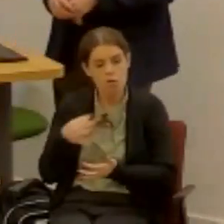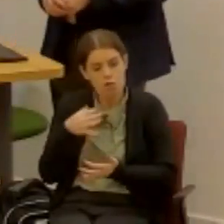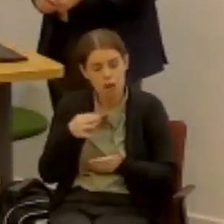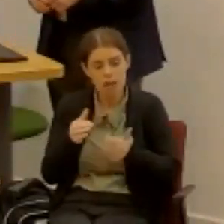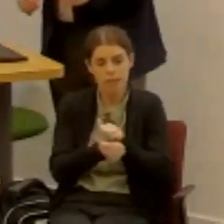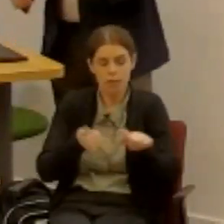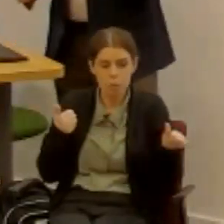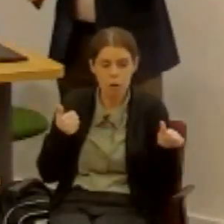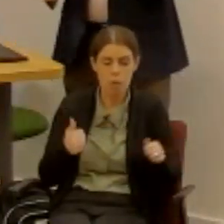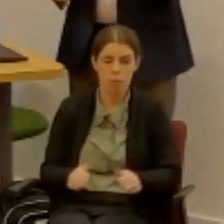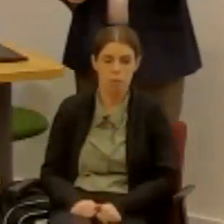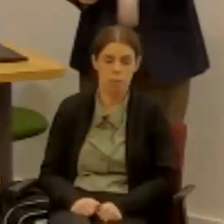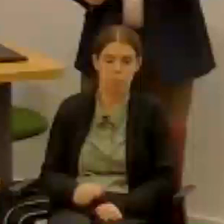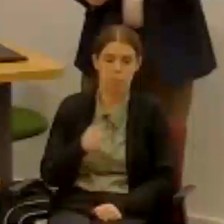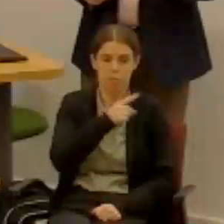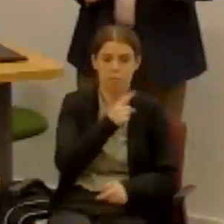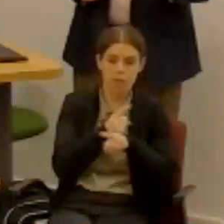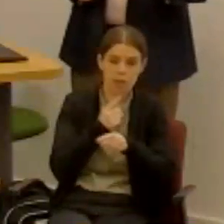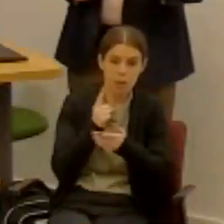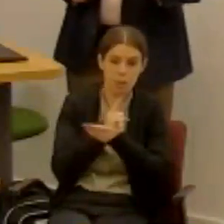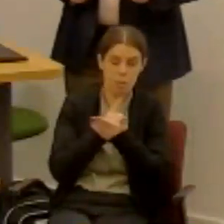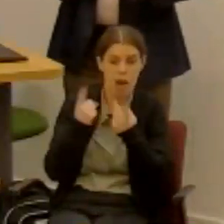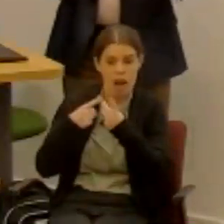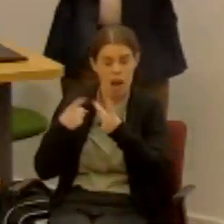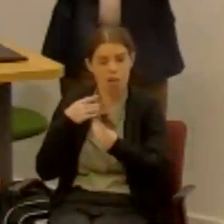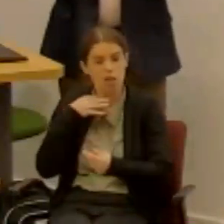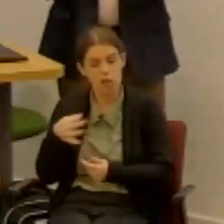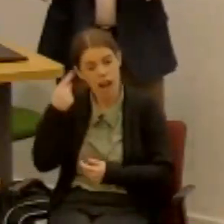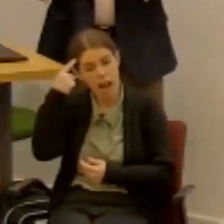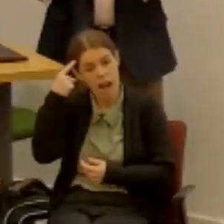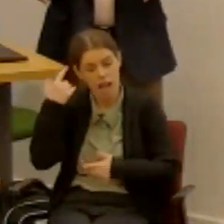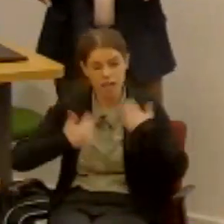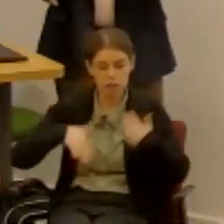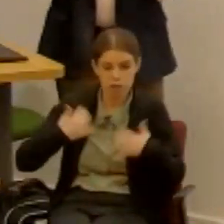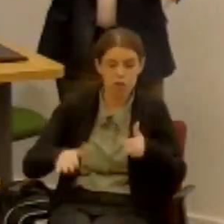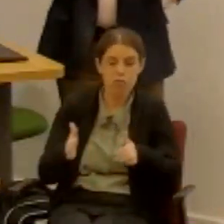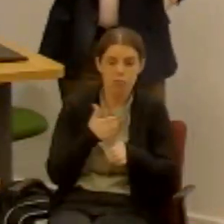Like, let's just talk about those other risk factors for dementia. Head injury is one. It's an important one.